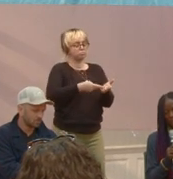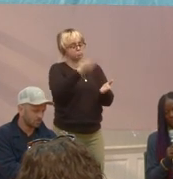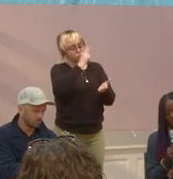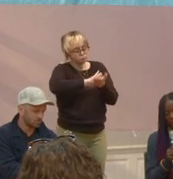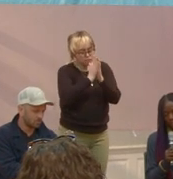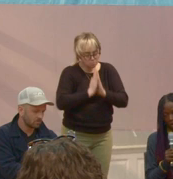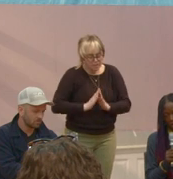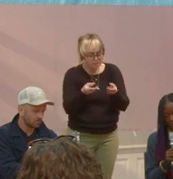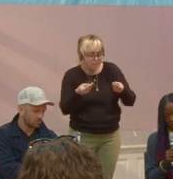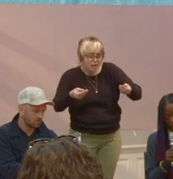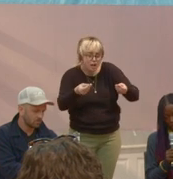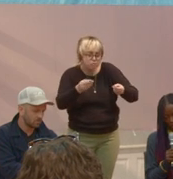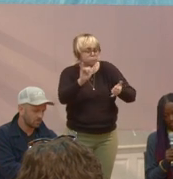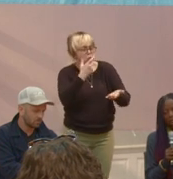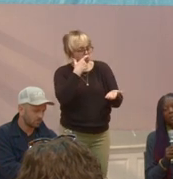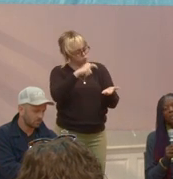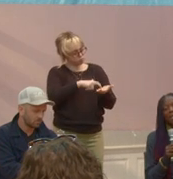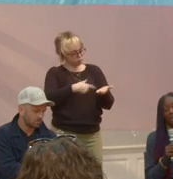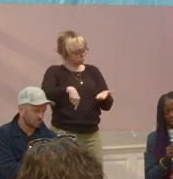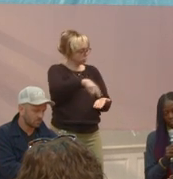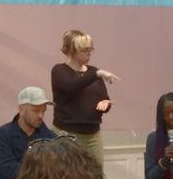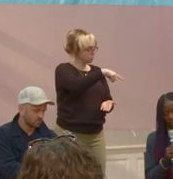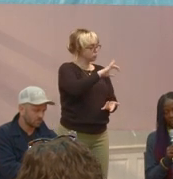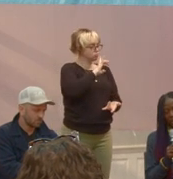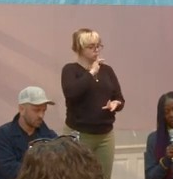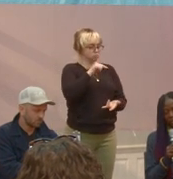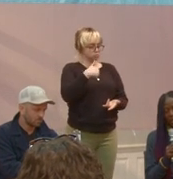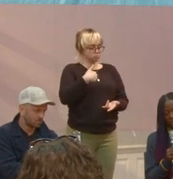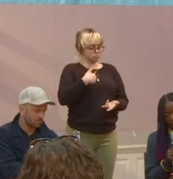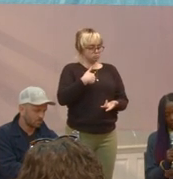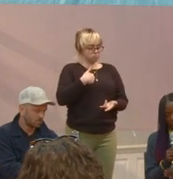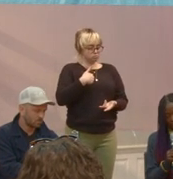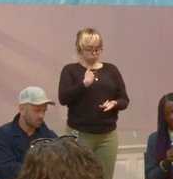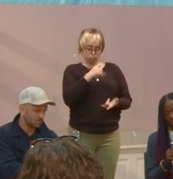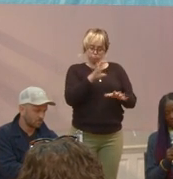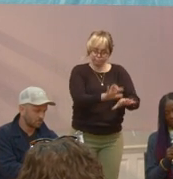recognize that we are, we are engaging in occupied spaces,